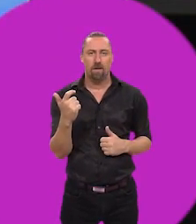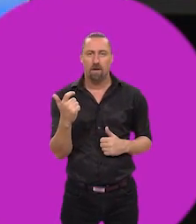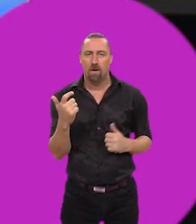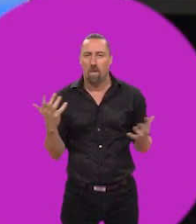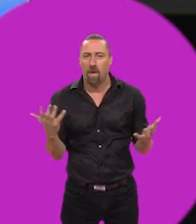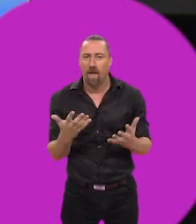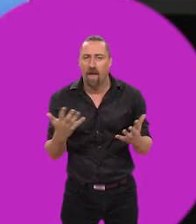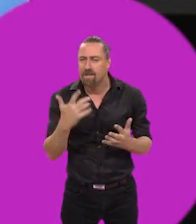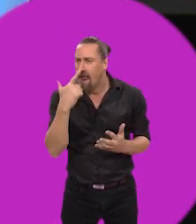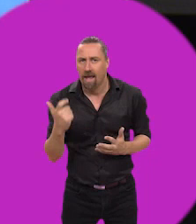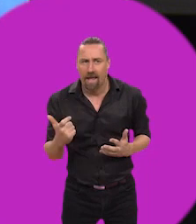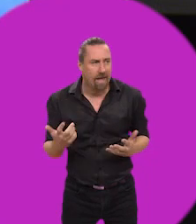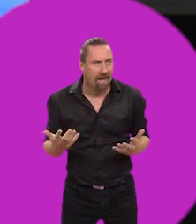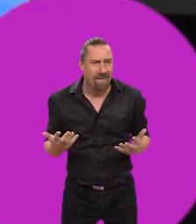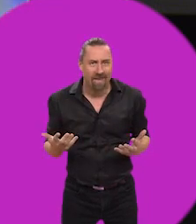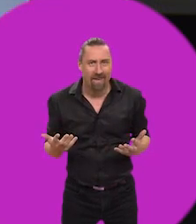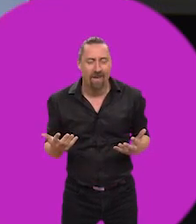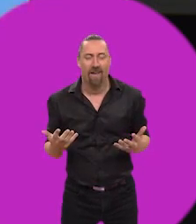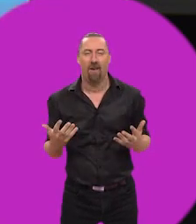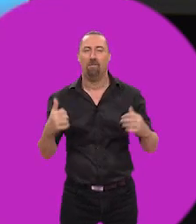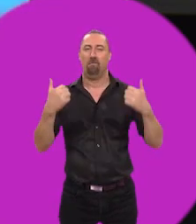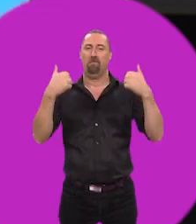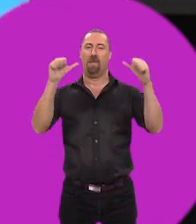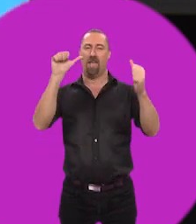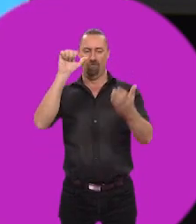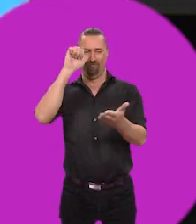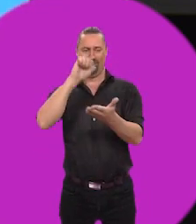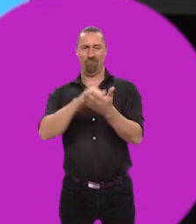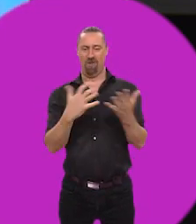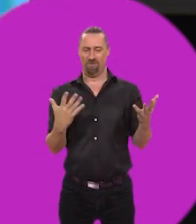"Where's Lucky?" Exactly where he should be.